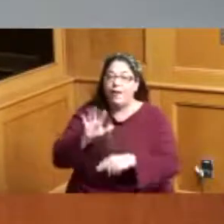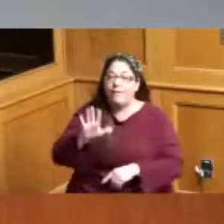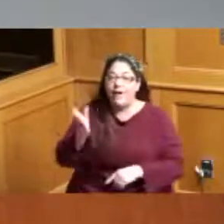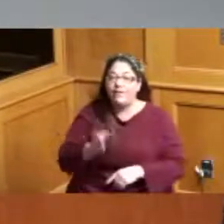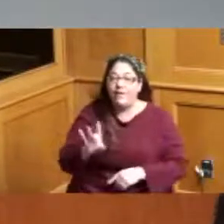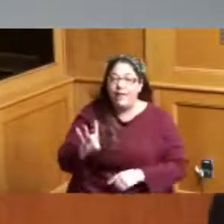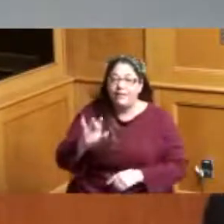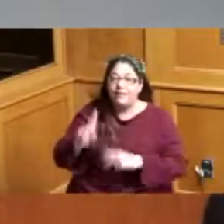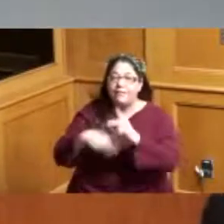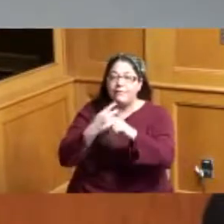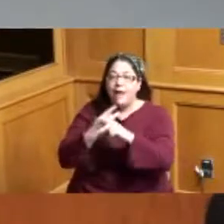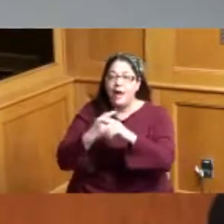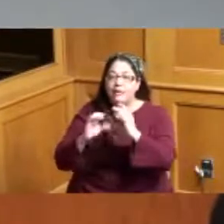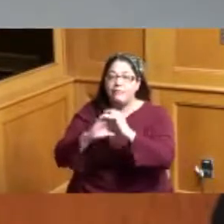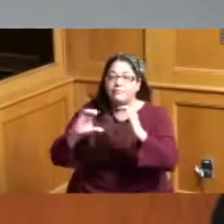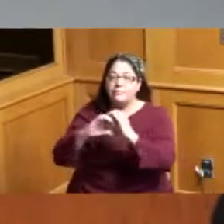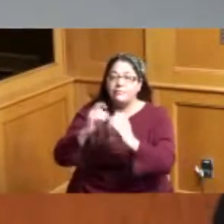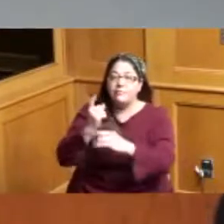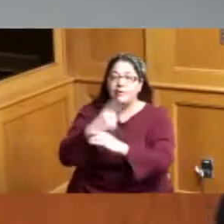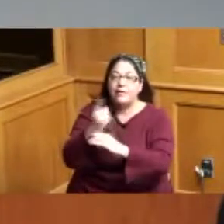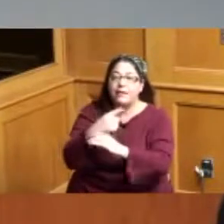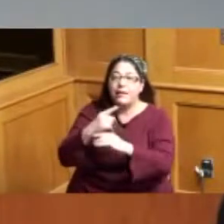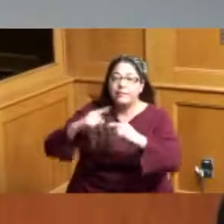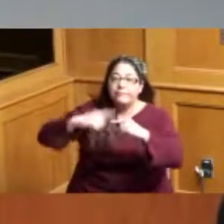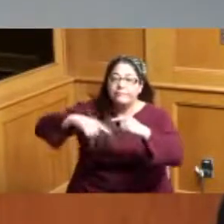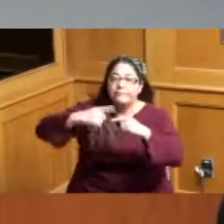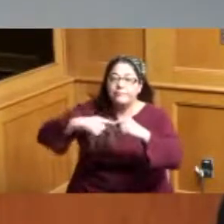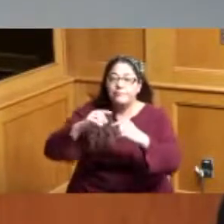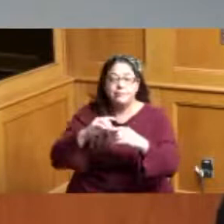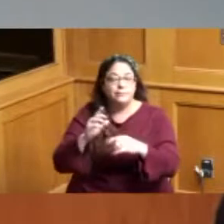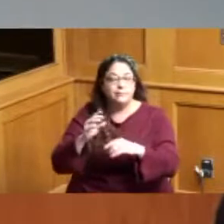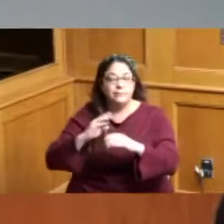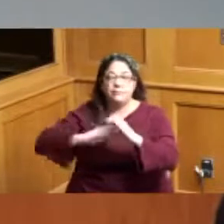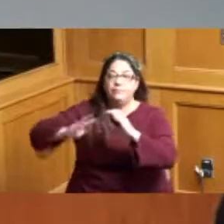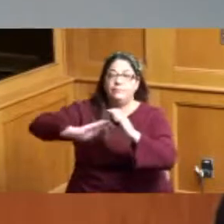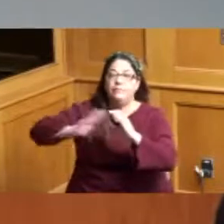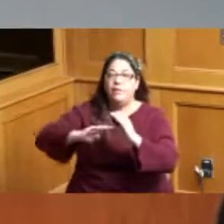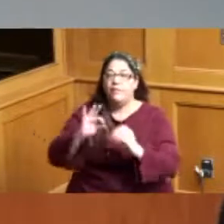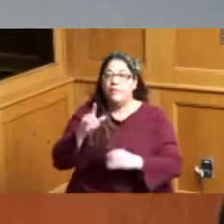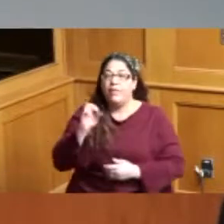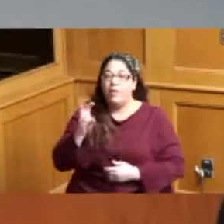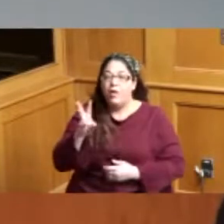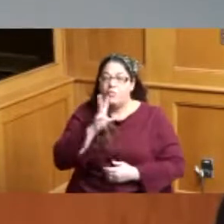because to put this in you know some ref frame of reference for us I mean I really want to know